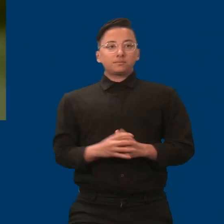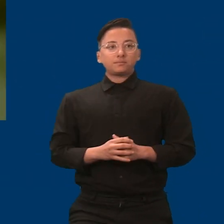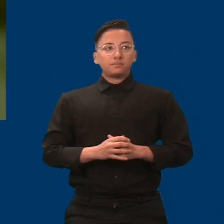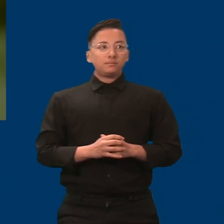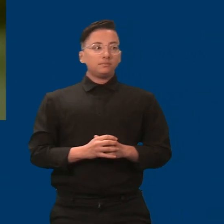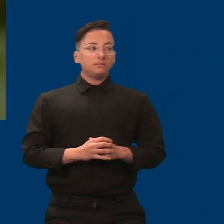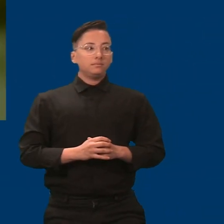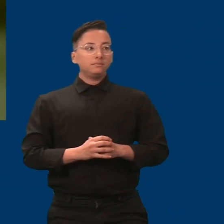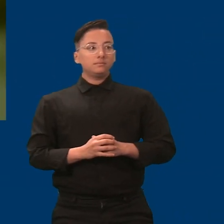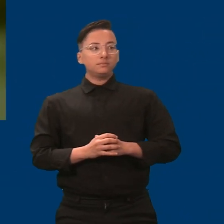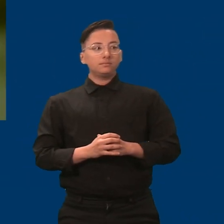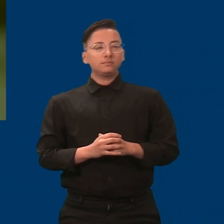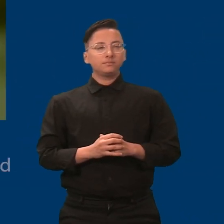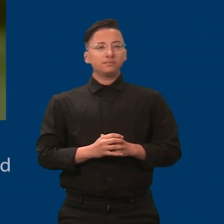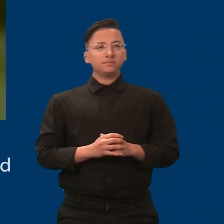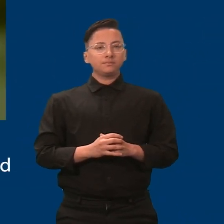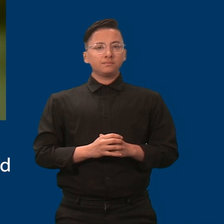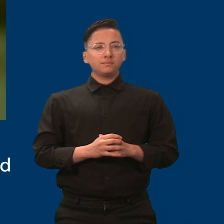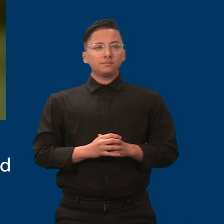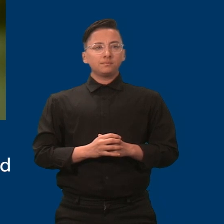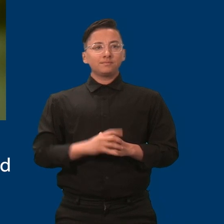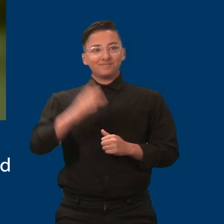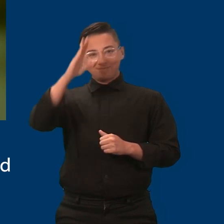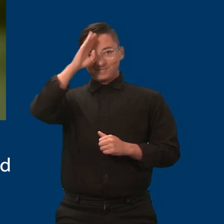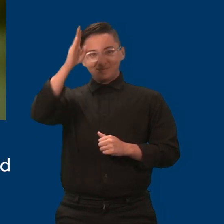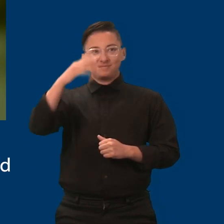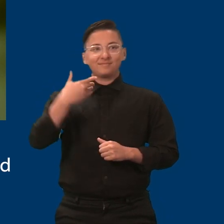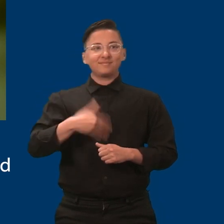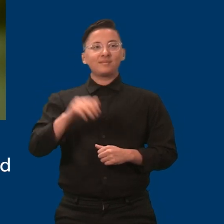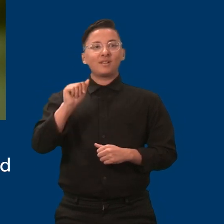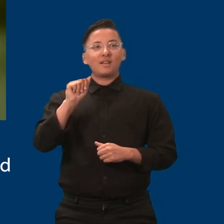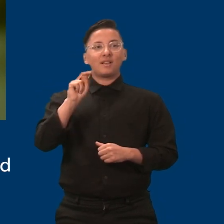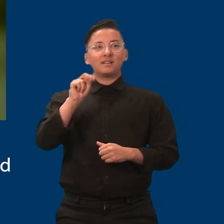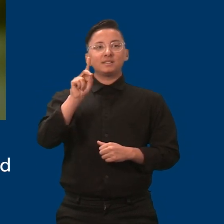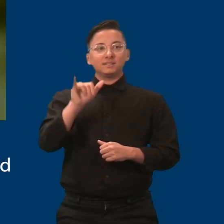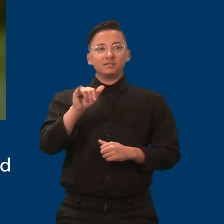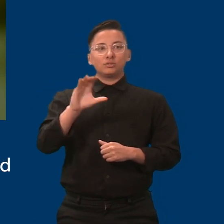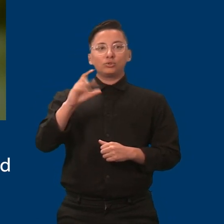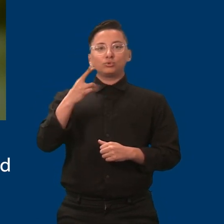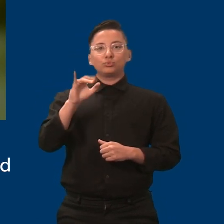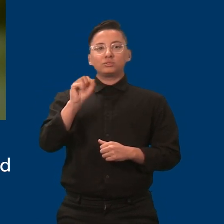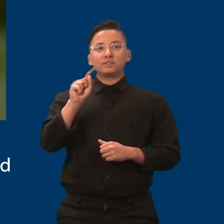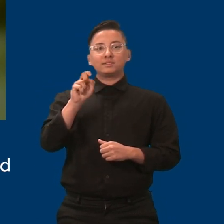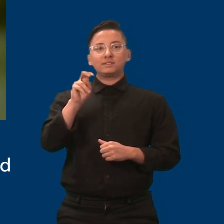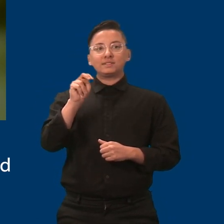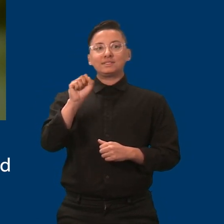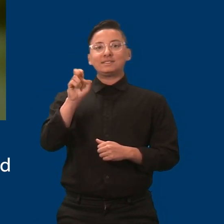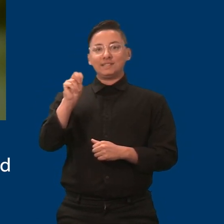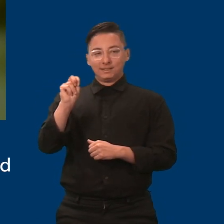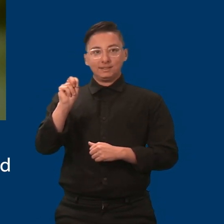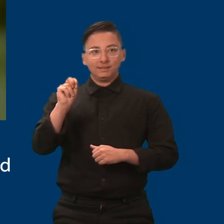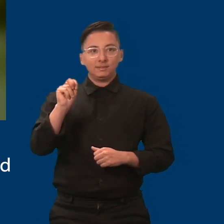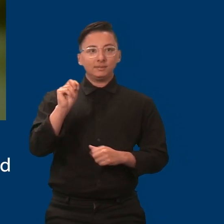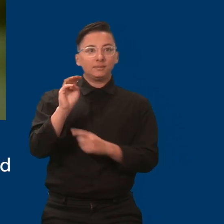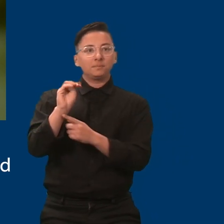Hi. My name is Andy Christensen, MCD council member from Northfield.